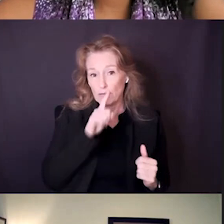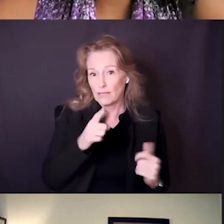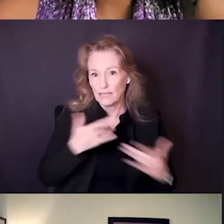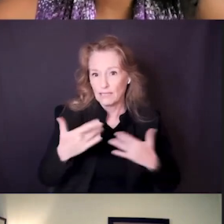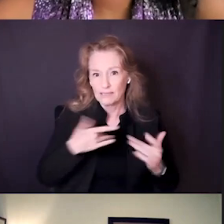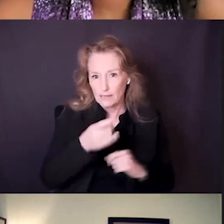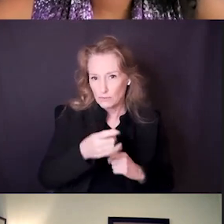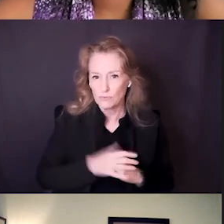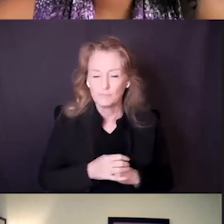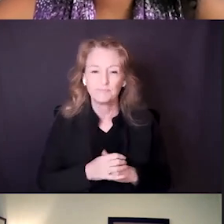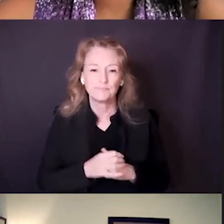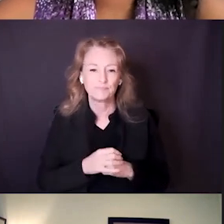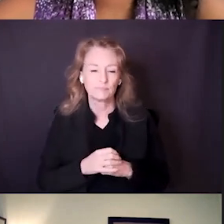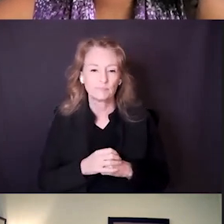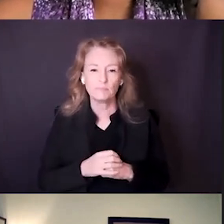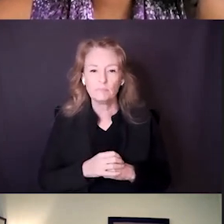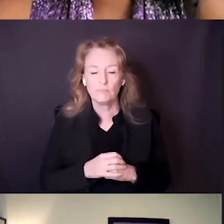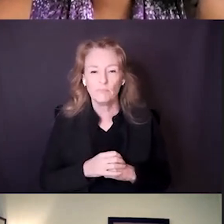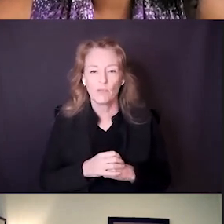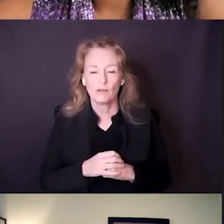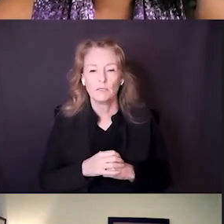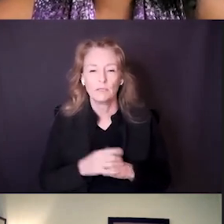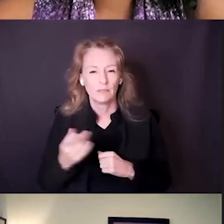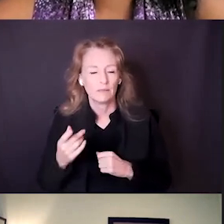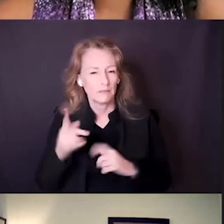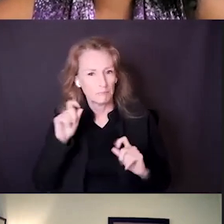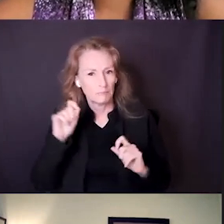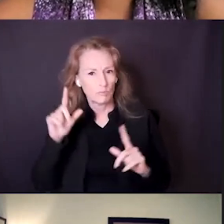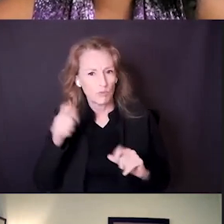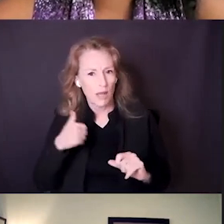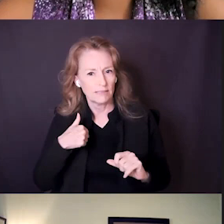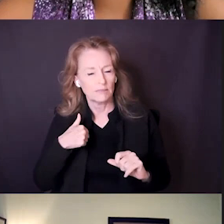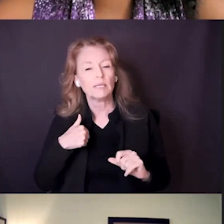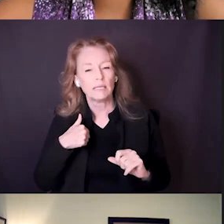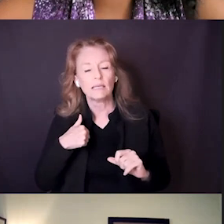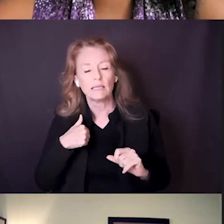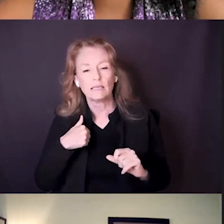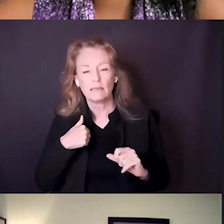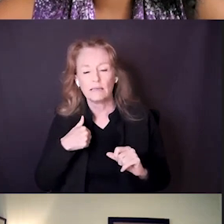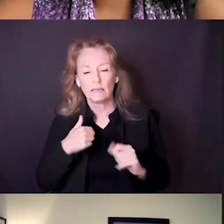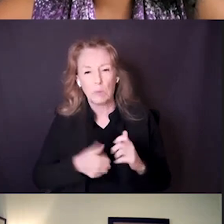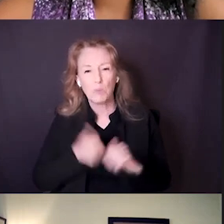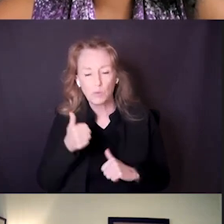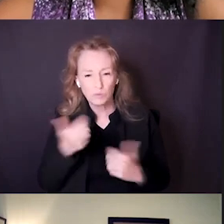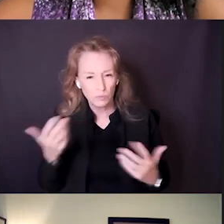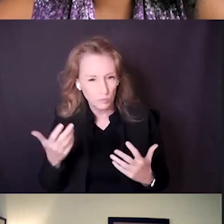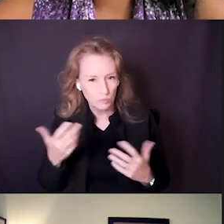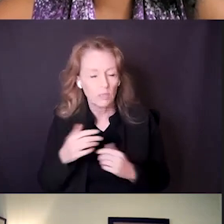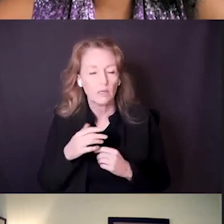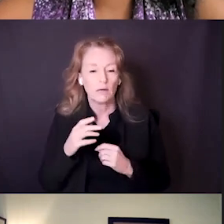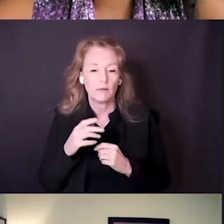I THINK THE THING THAT SURPRISED ME THE MOST WAS THAT